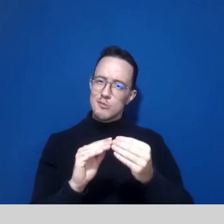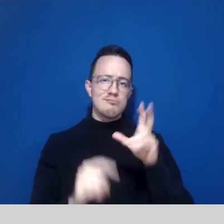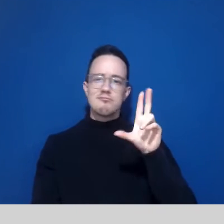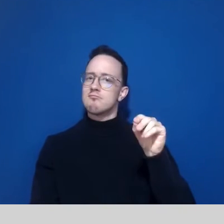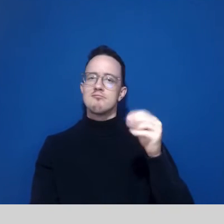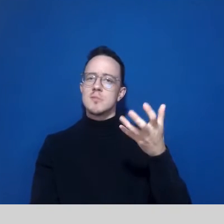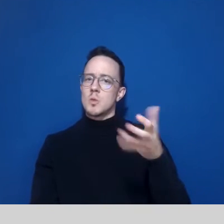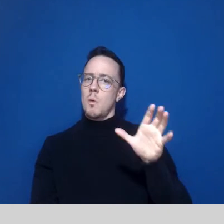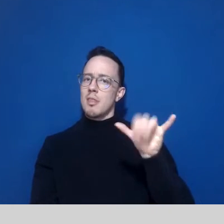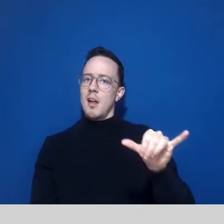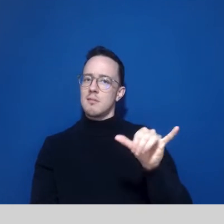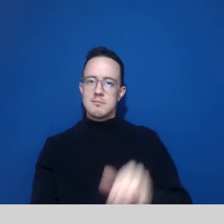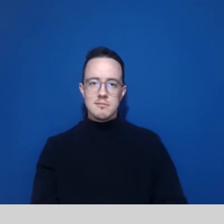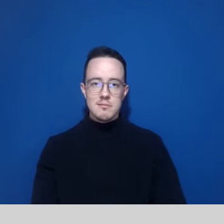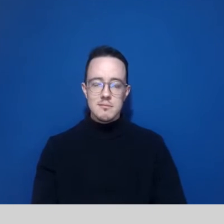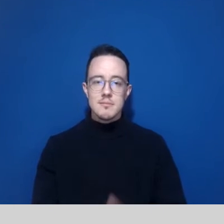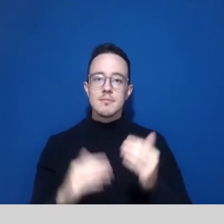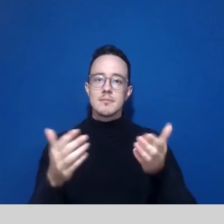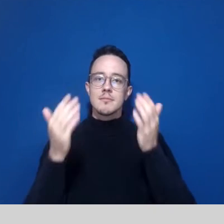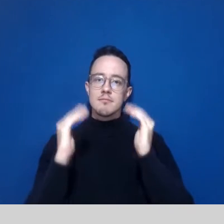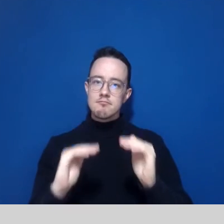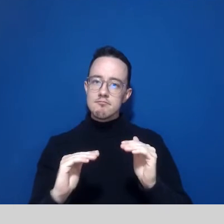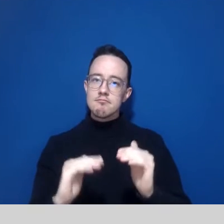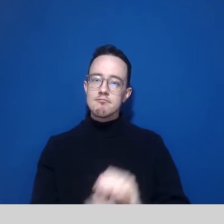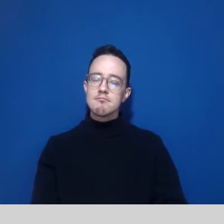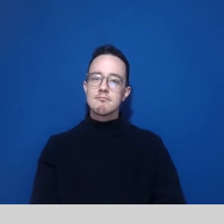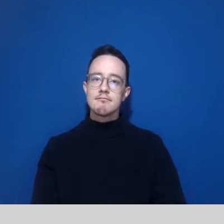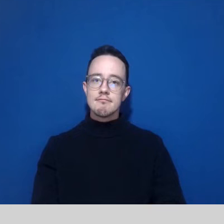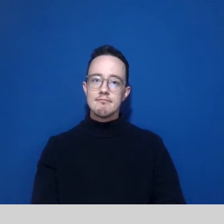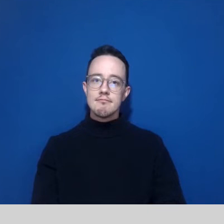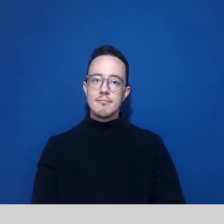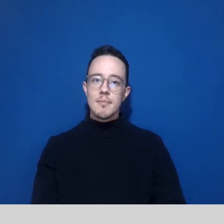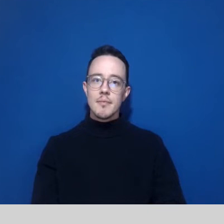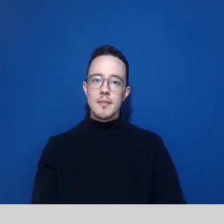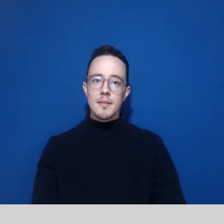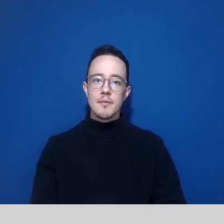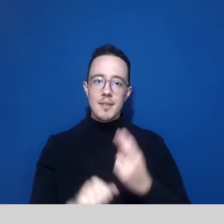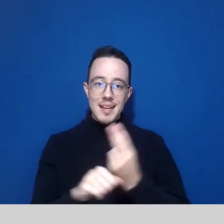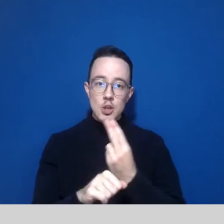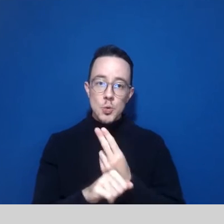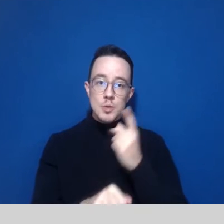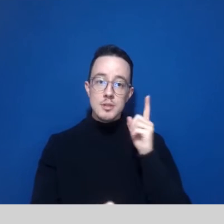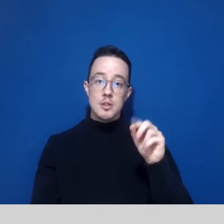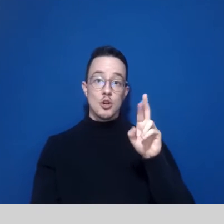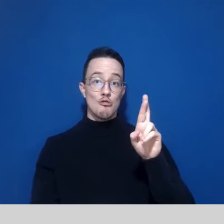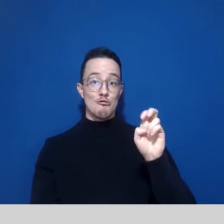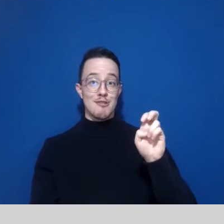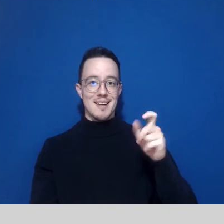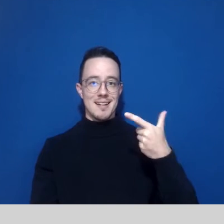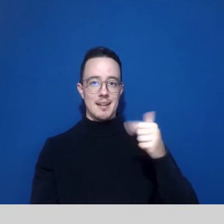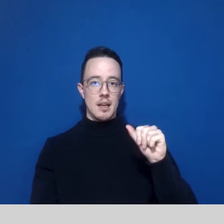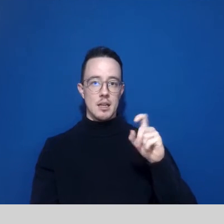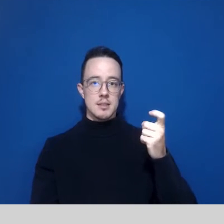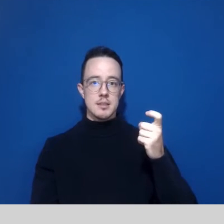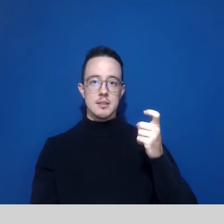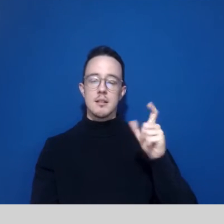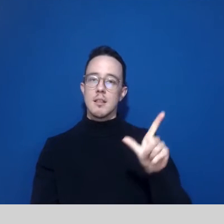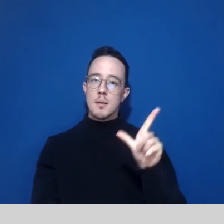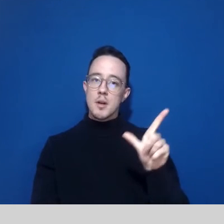but it will return also the number 1, 2, 3, Nope. Then, you can use the third party library, Regex,